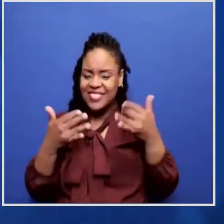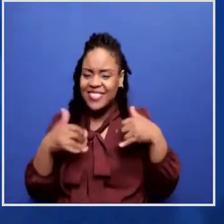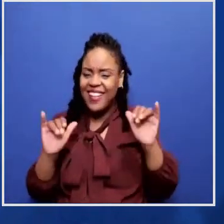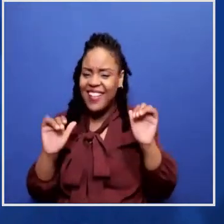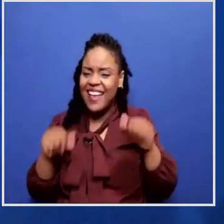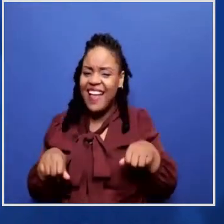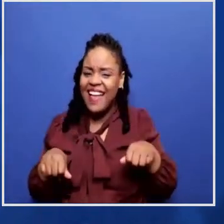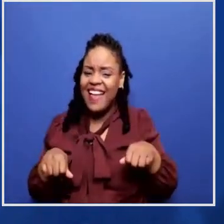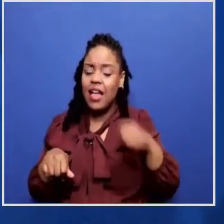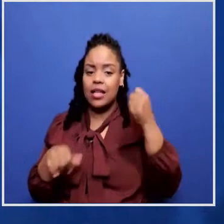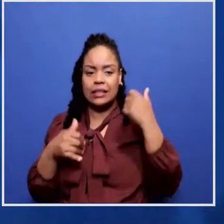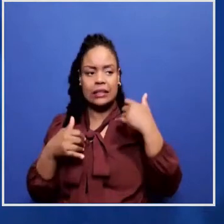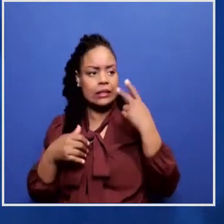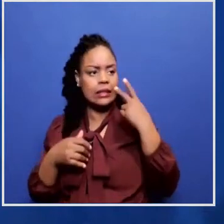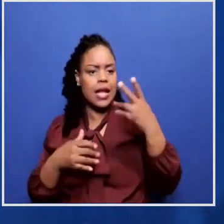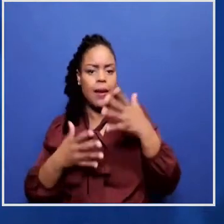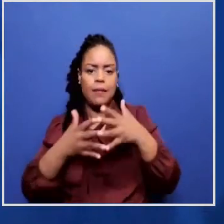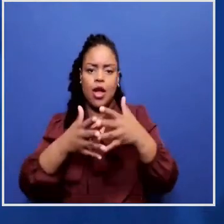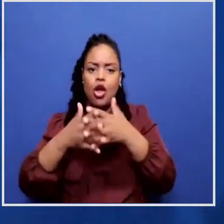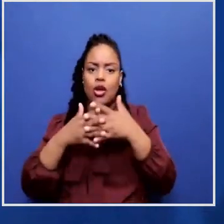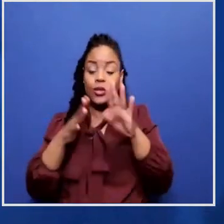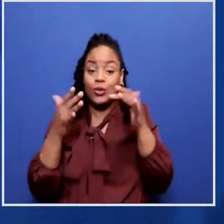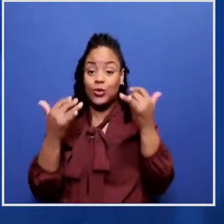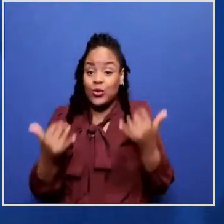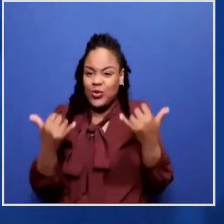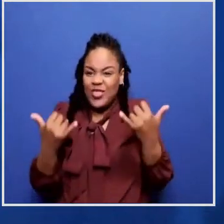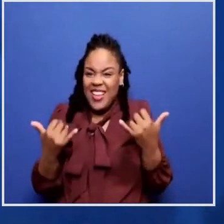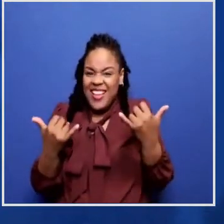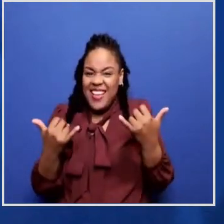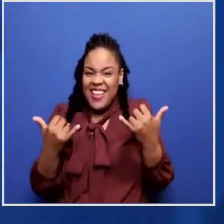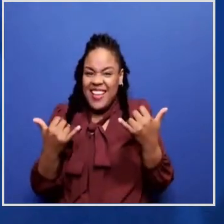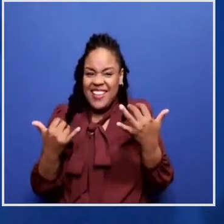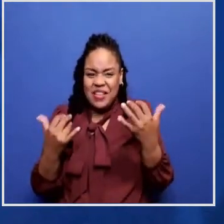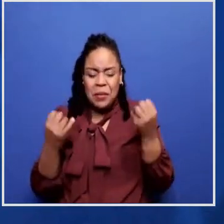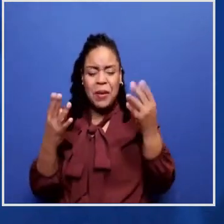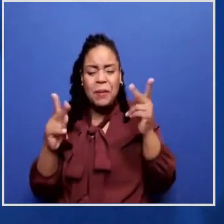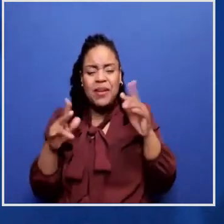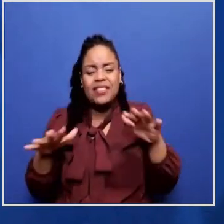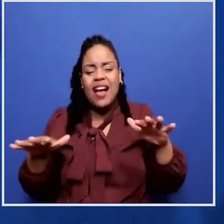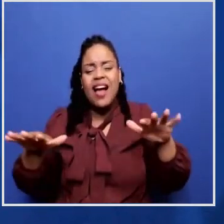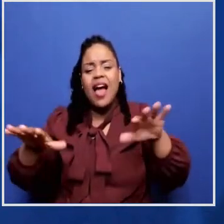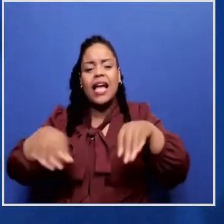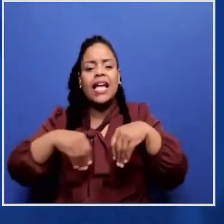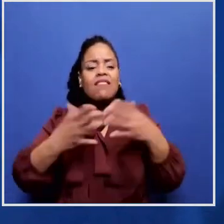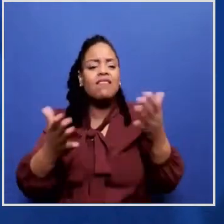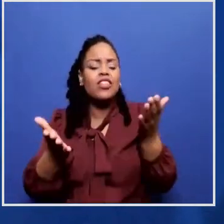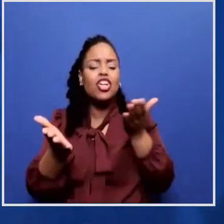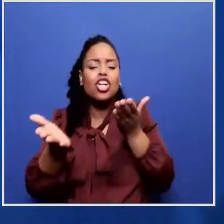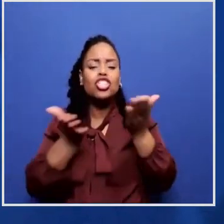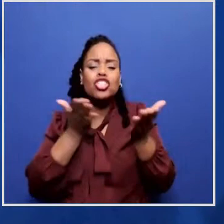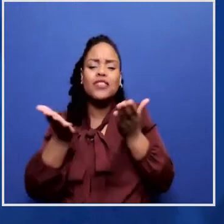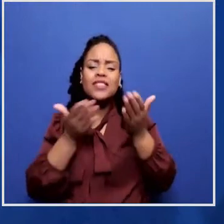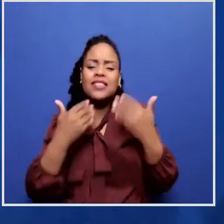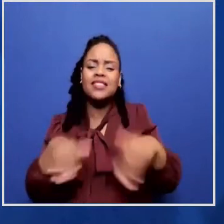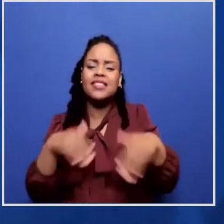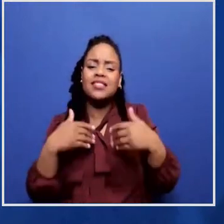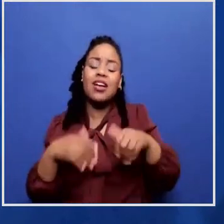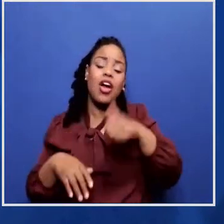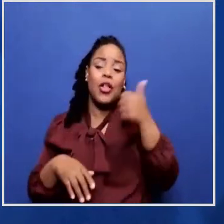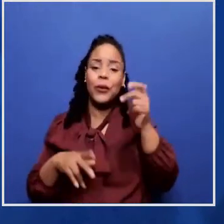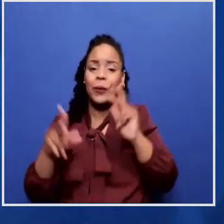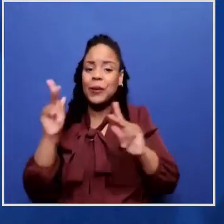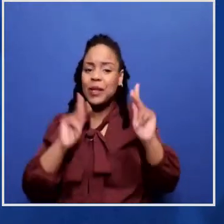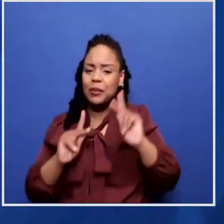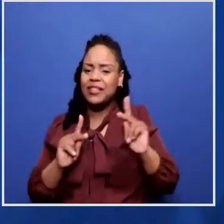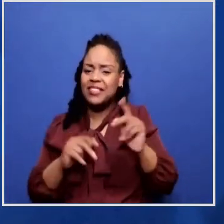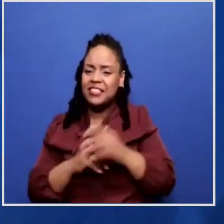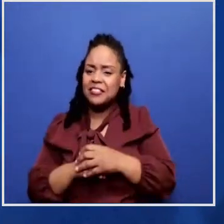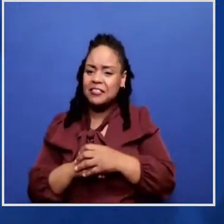HAPPENED ALL OVER AMERICA,